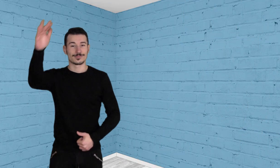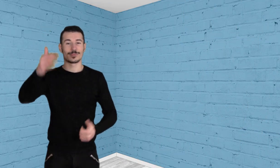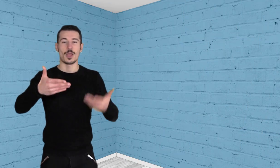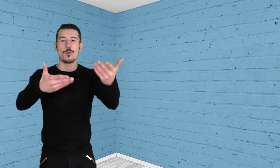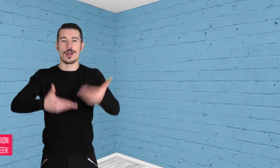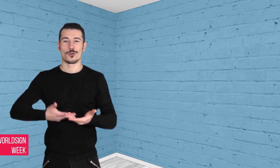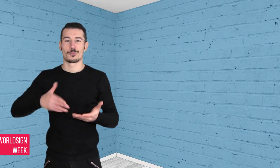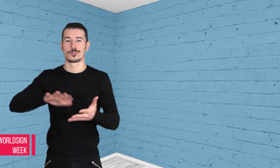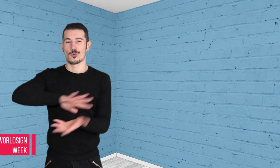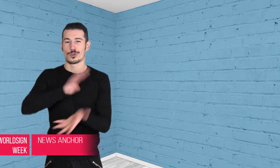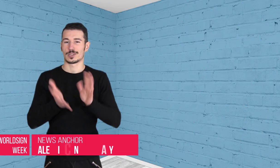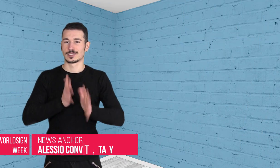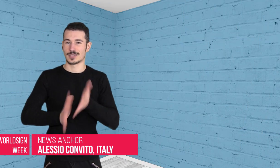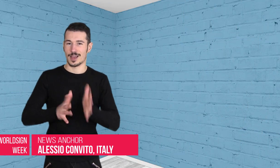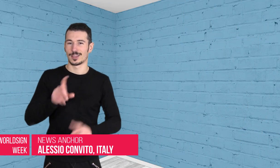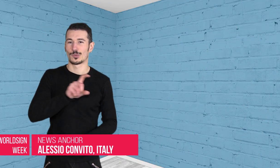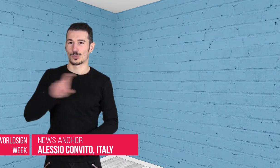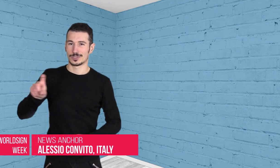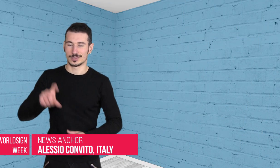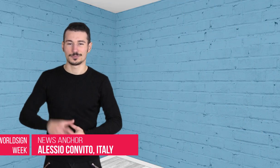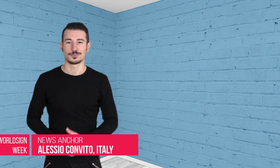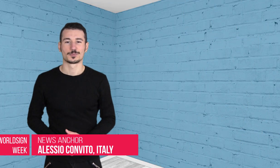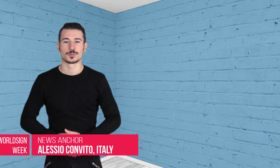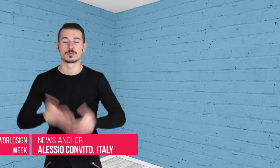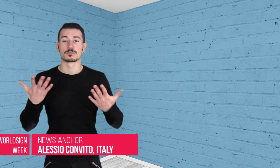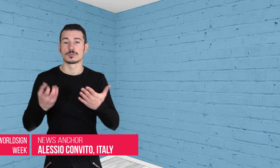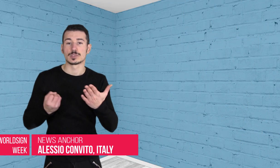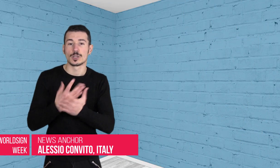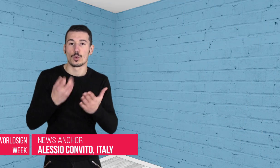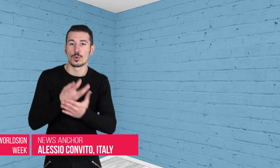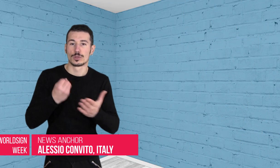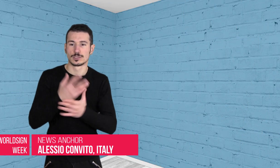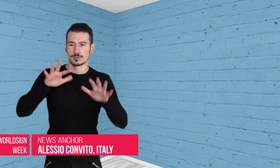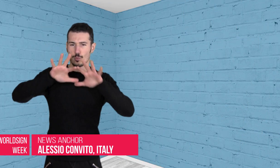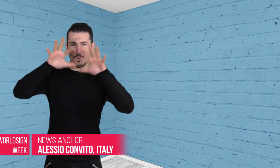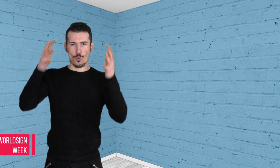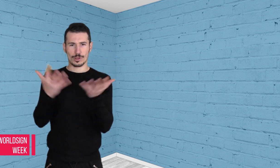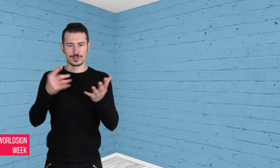Alessio: WorldSign Week. News from around the world during the past week.